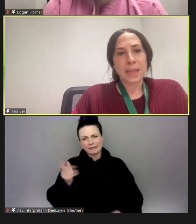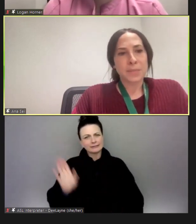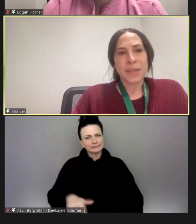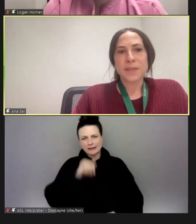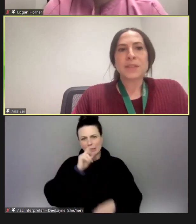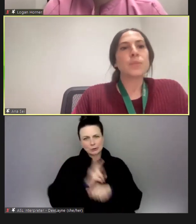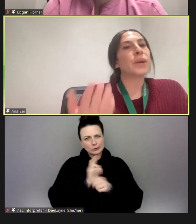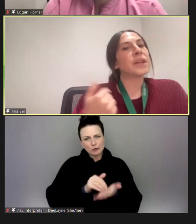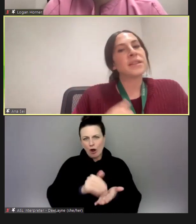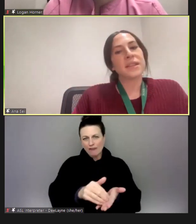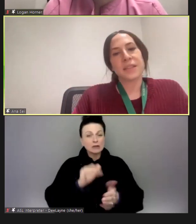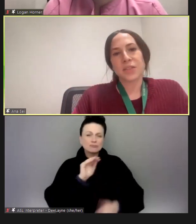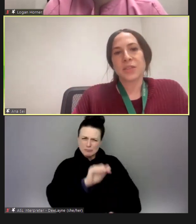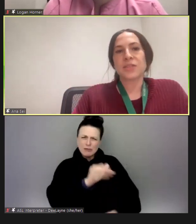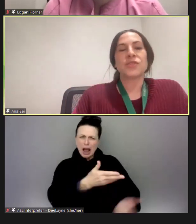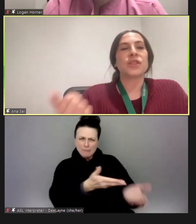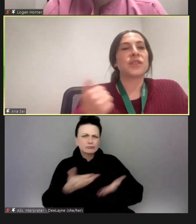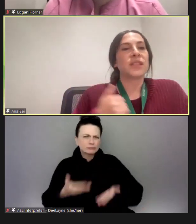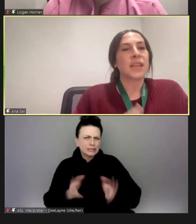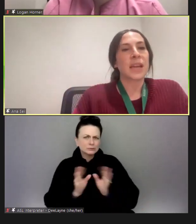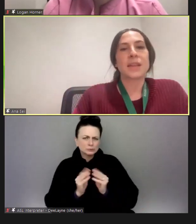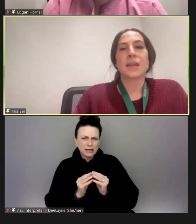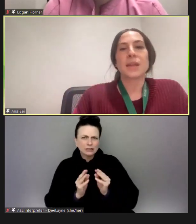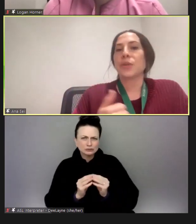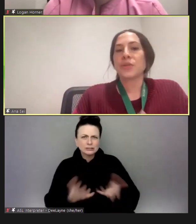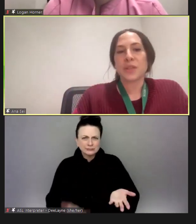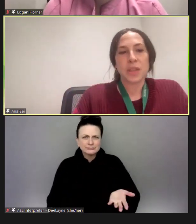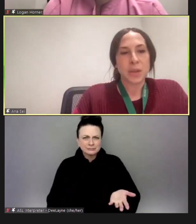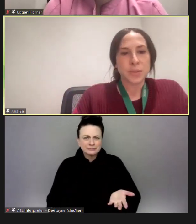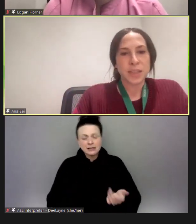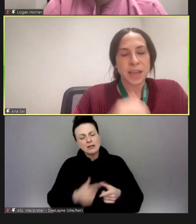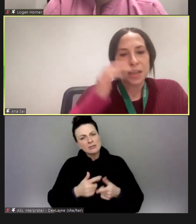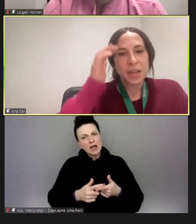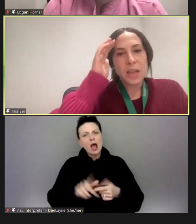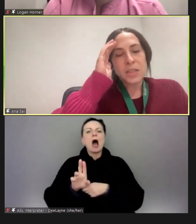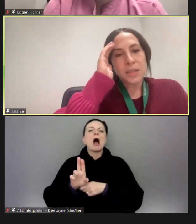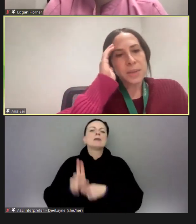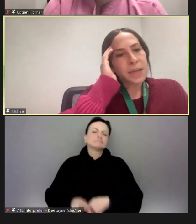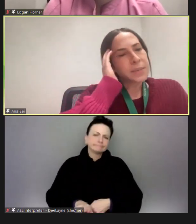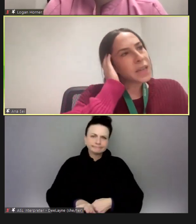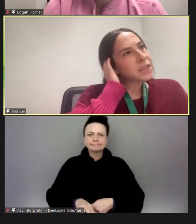even to bring it to sessions just to get